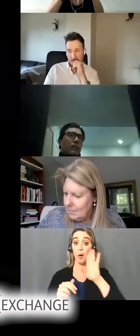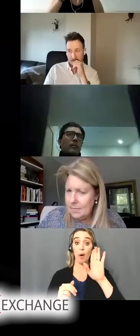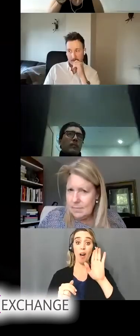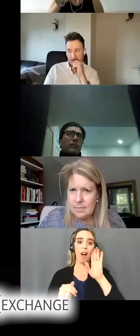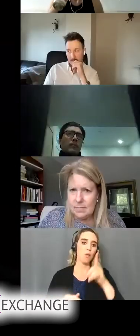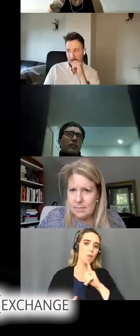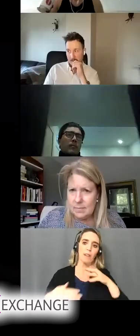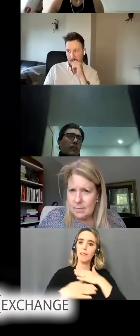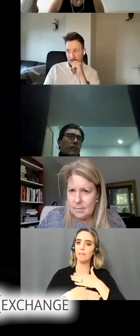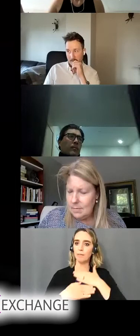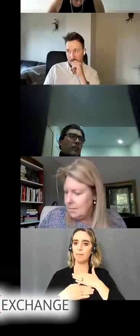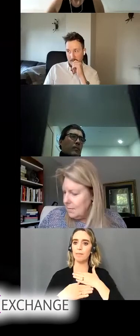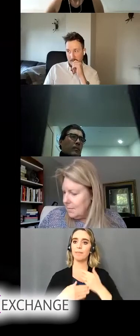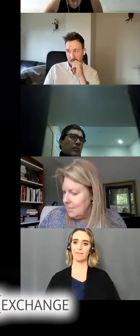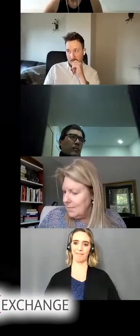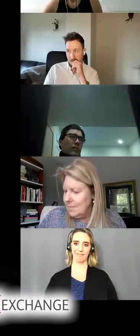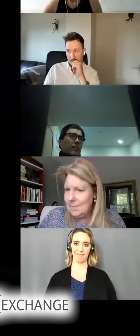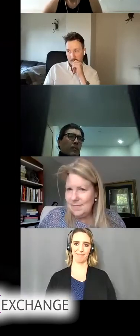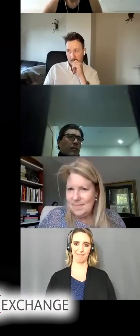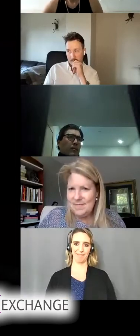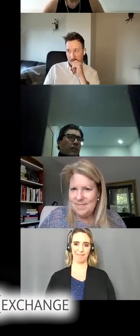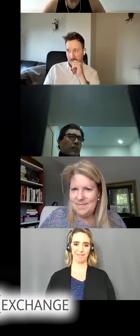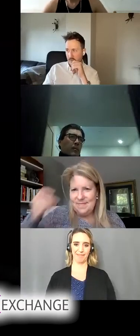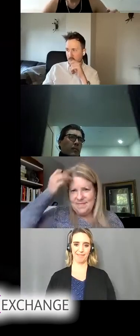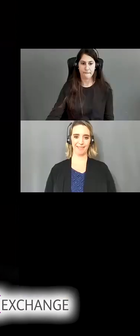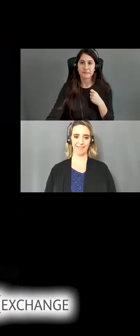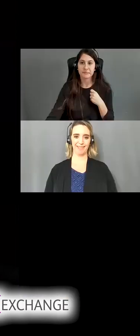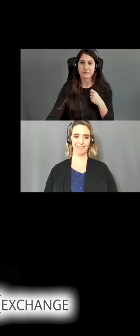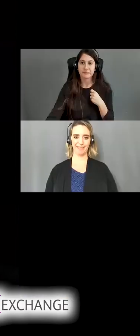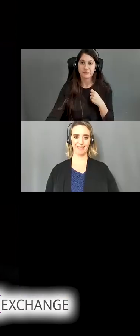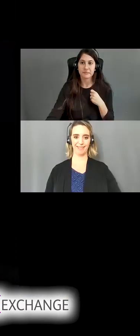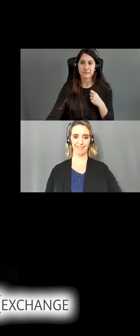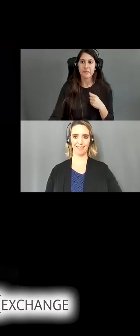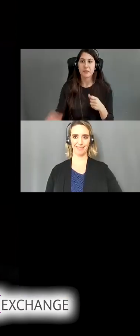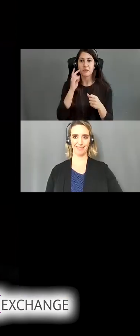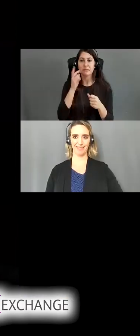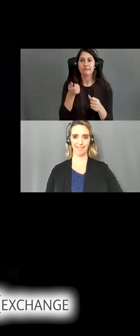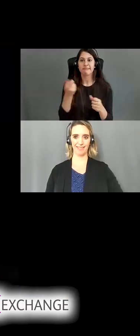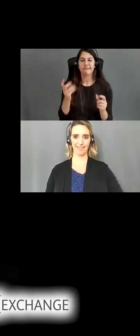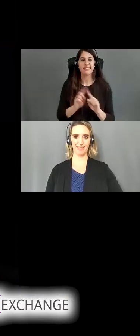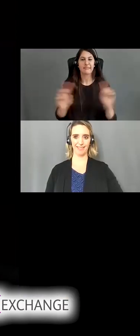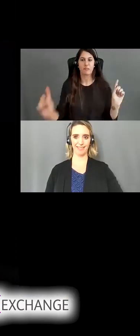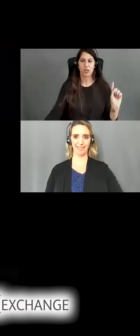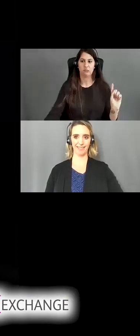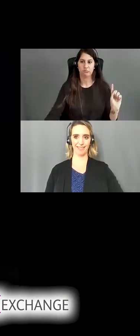And I have to say it's... I'm gonna be talking about something that's a little different than what you addressed,